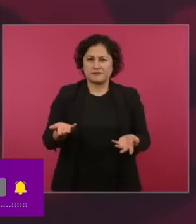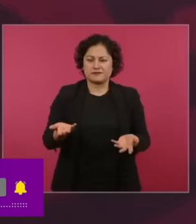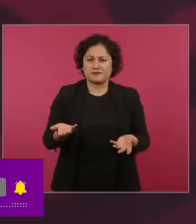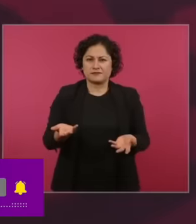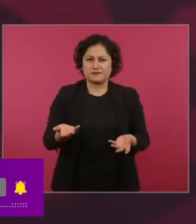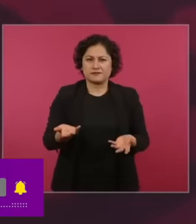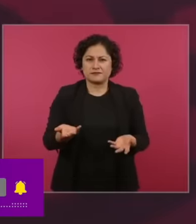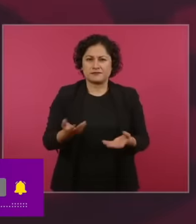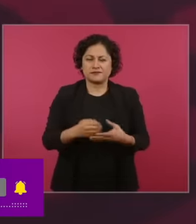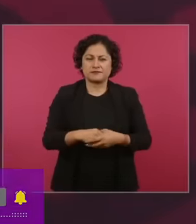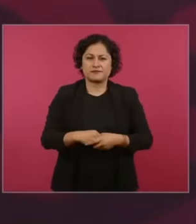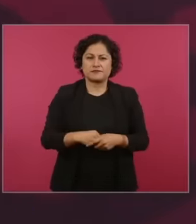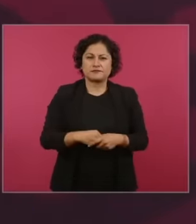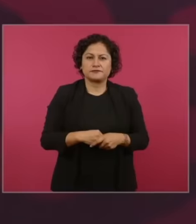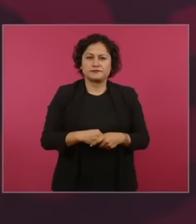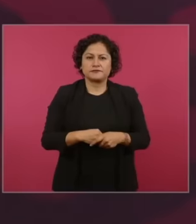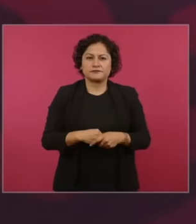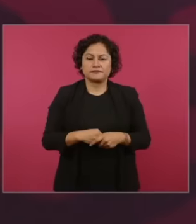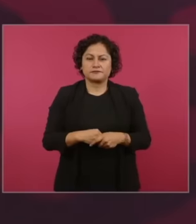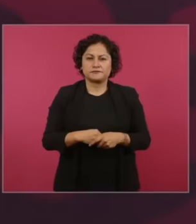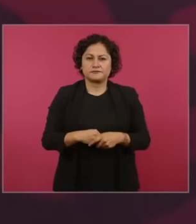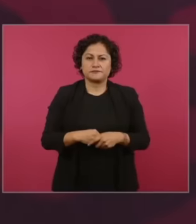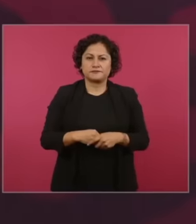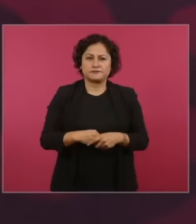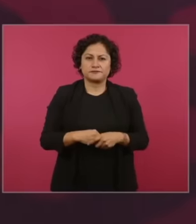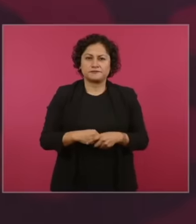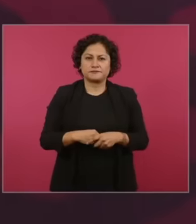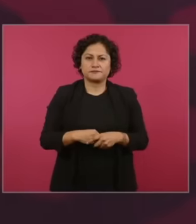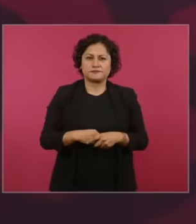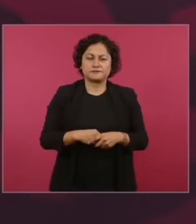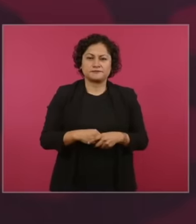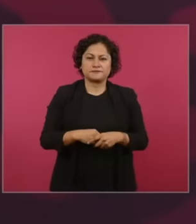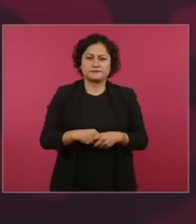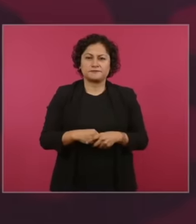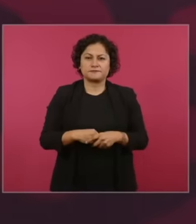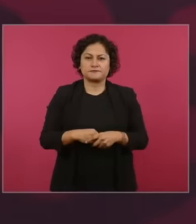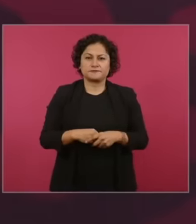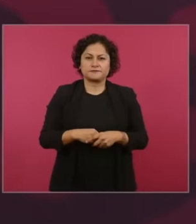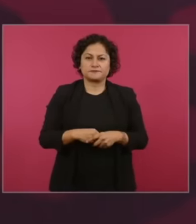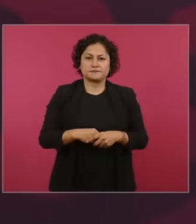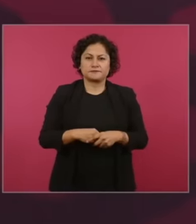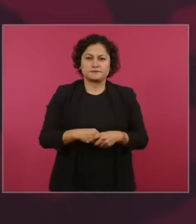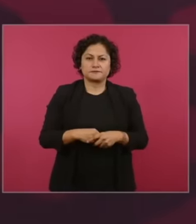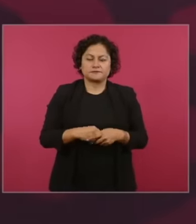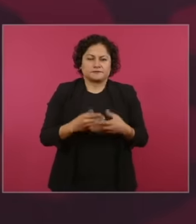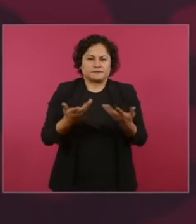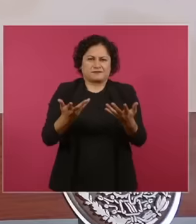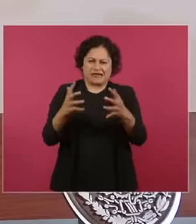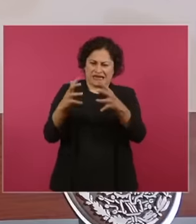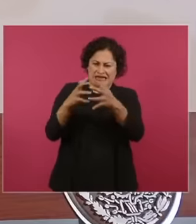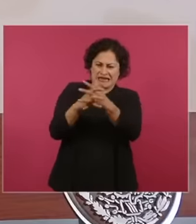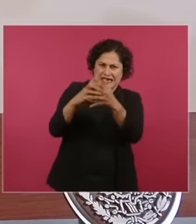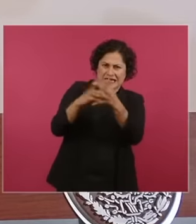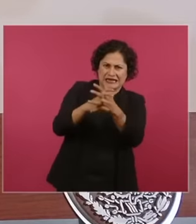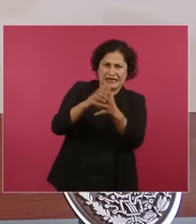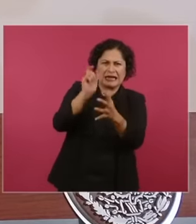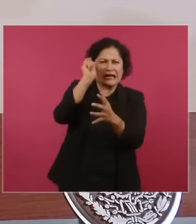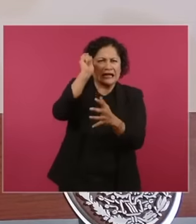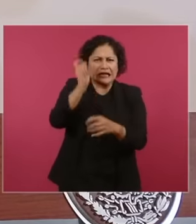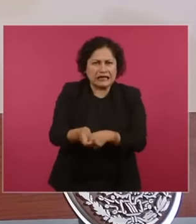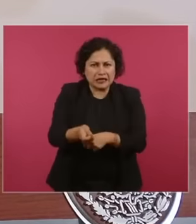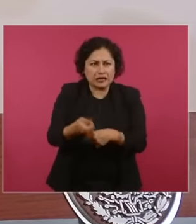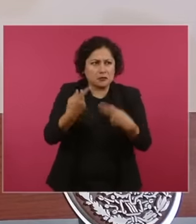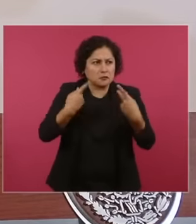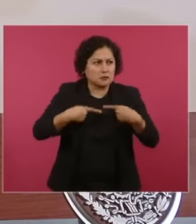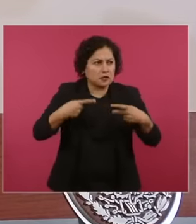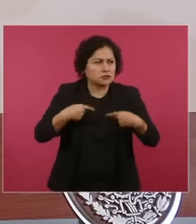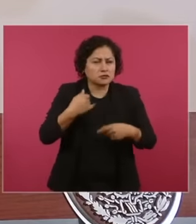eh the death of innocents in all the countries of the world where there is